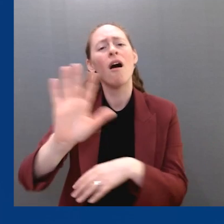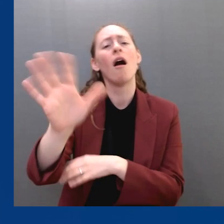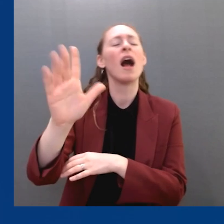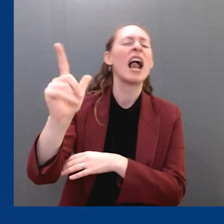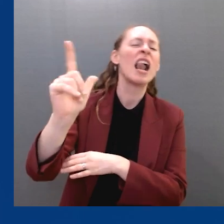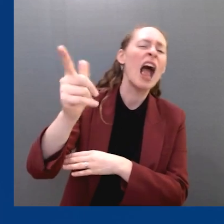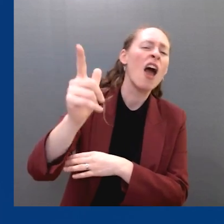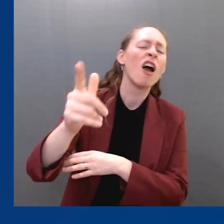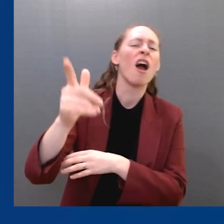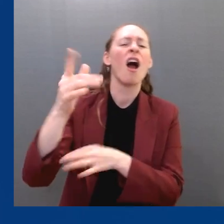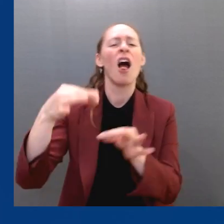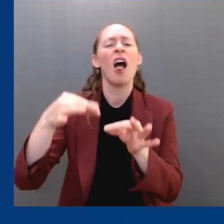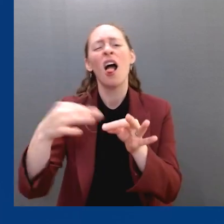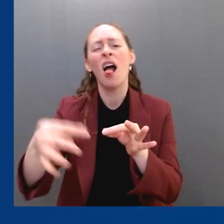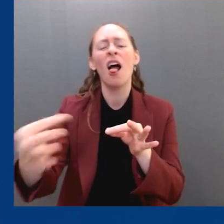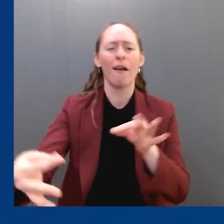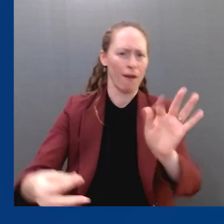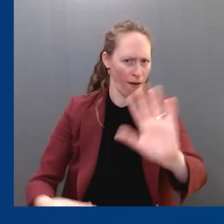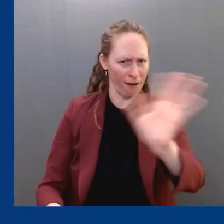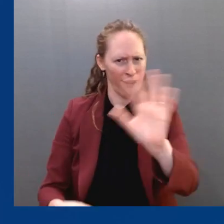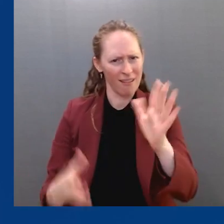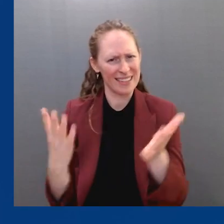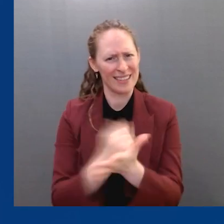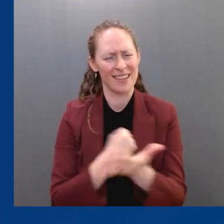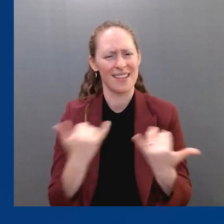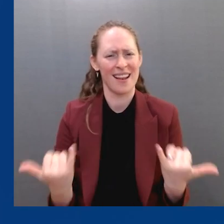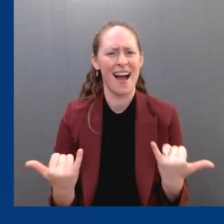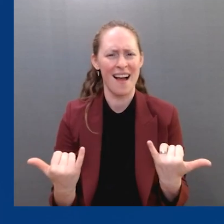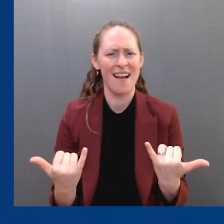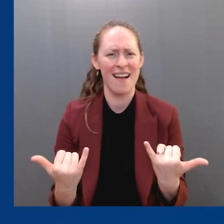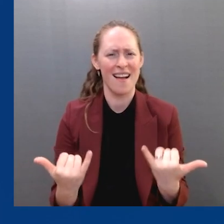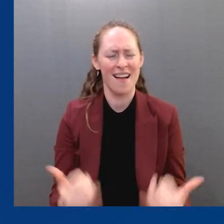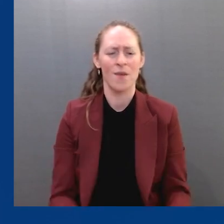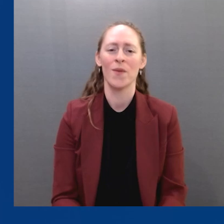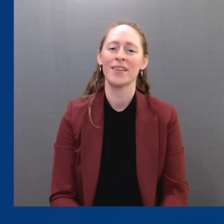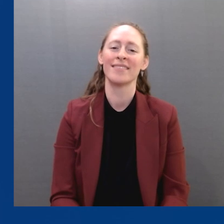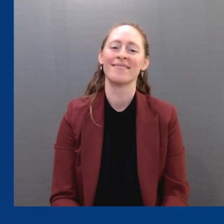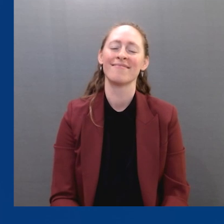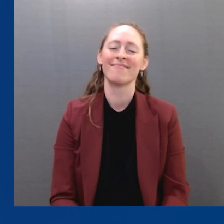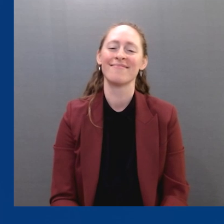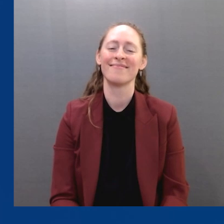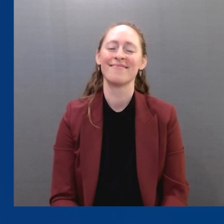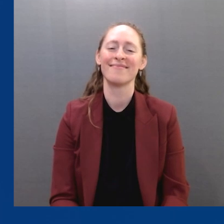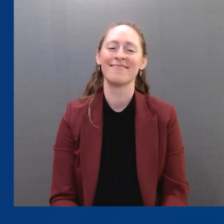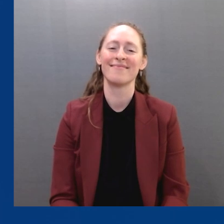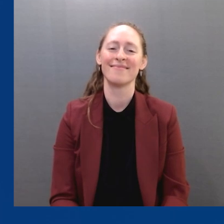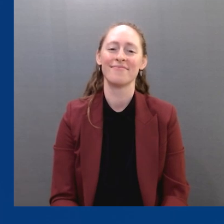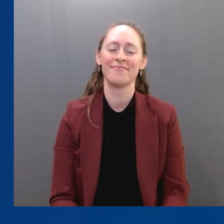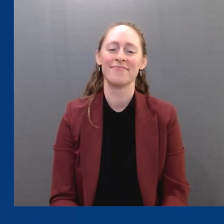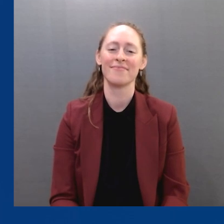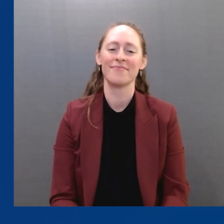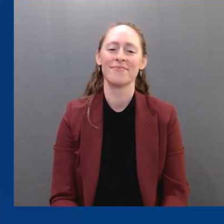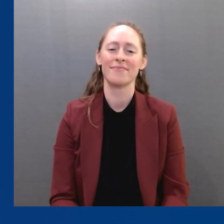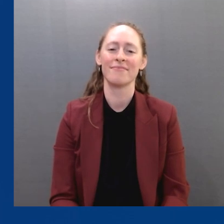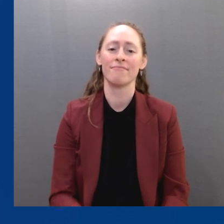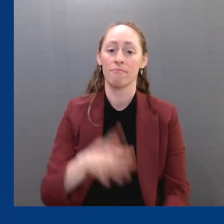Getting vaccine, getting vaccinated now will not preclude you from getting a variant specific vaccine later